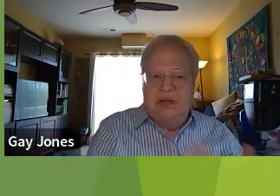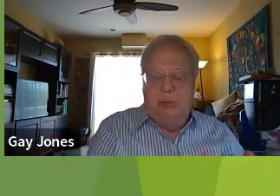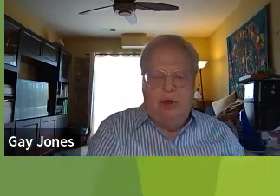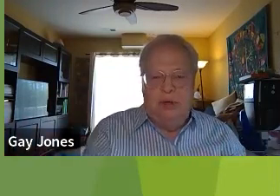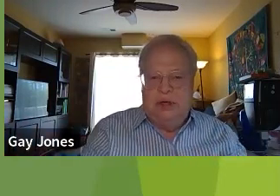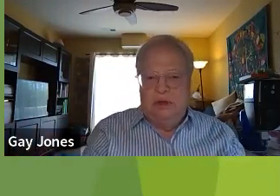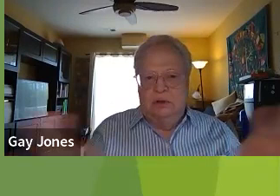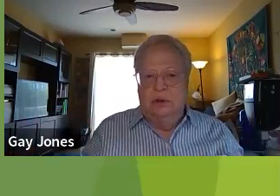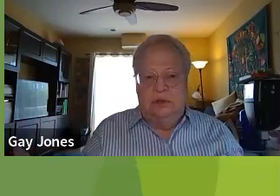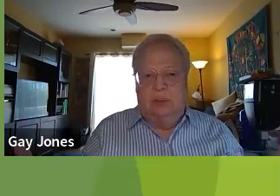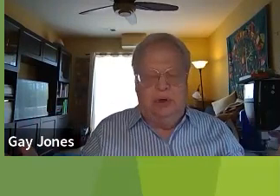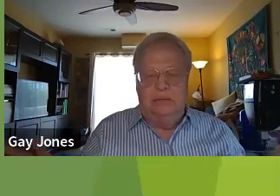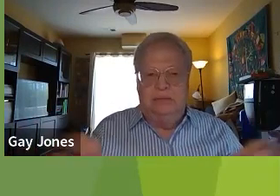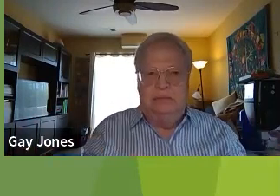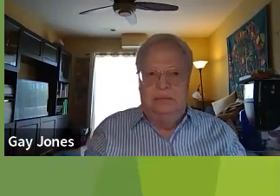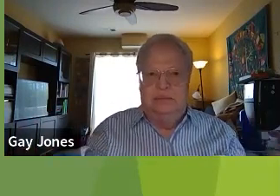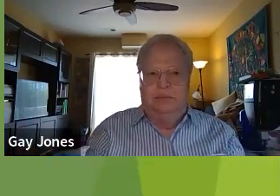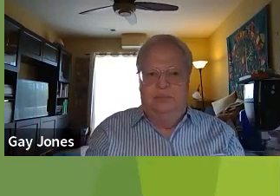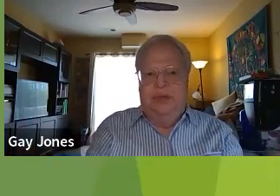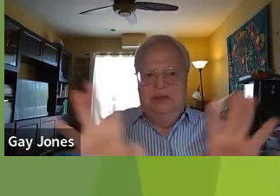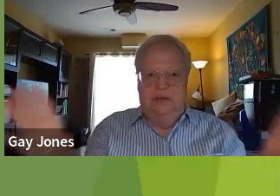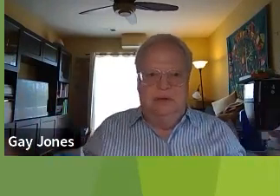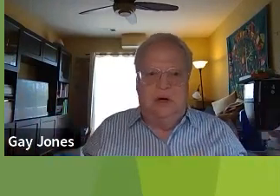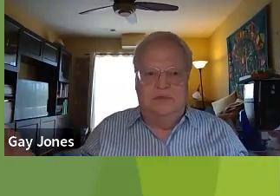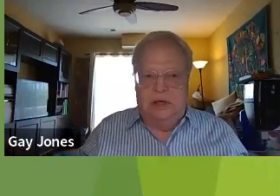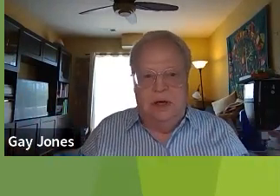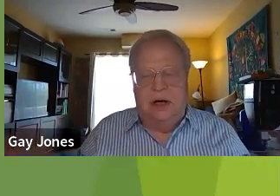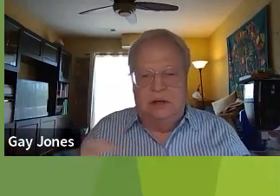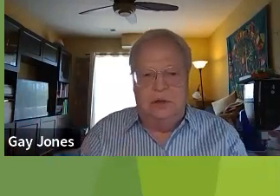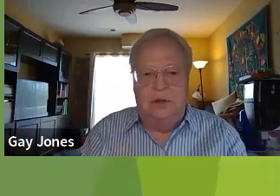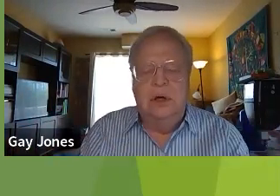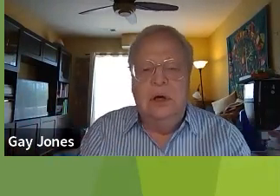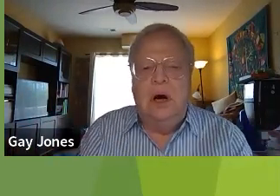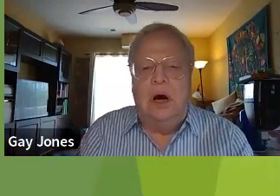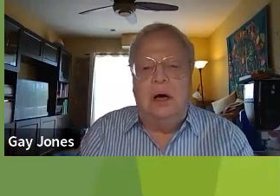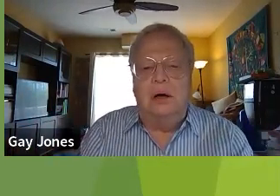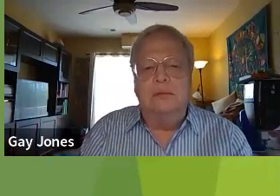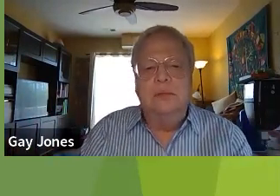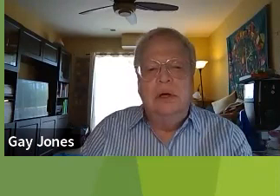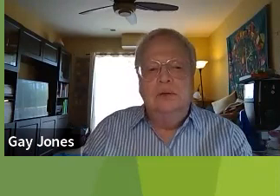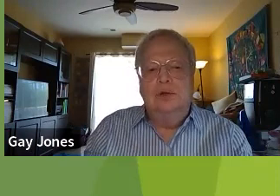be separate, because there's two separate pieces of technology